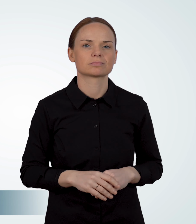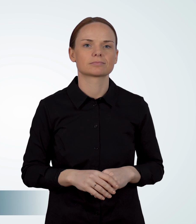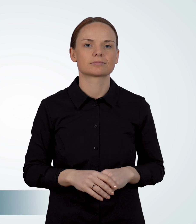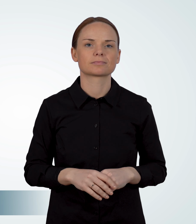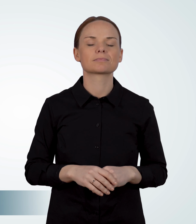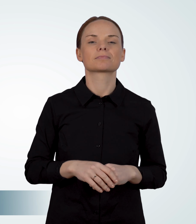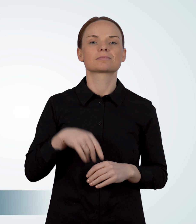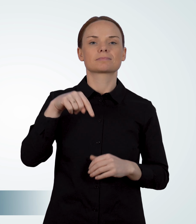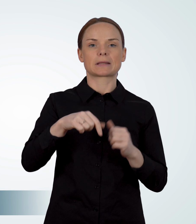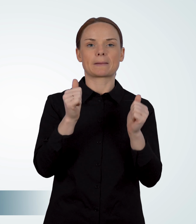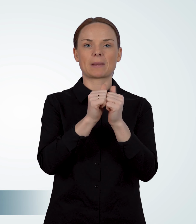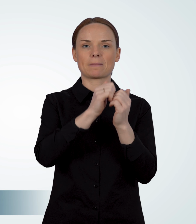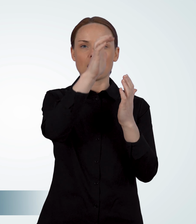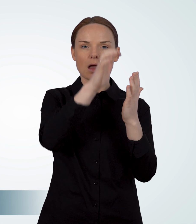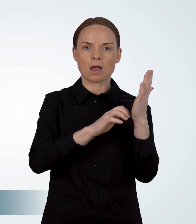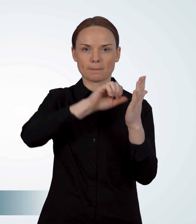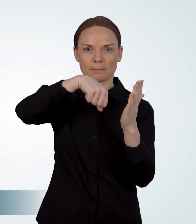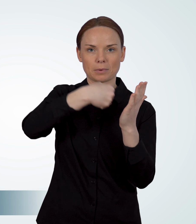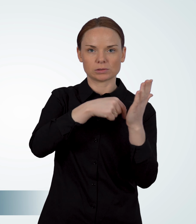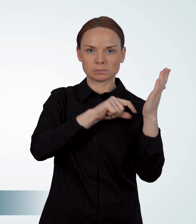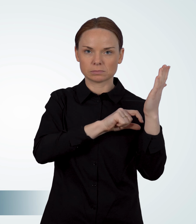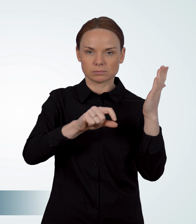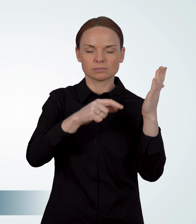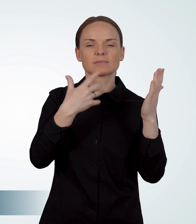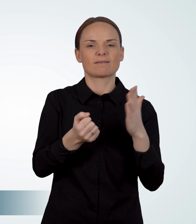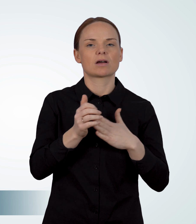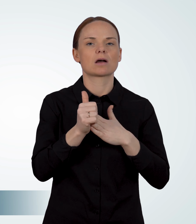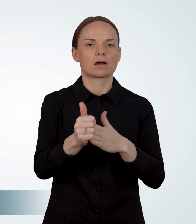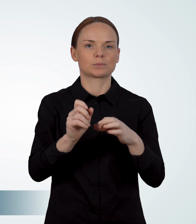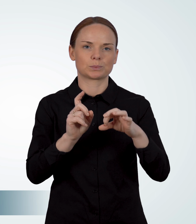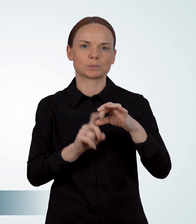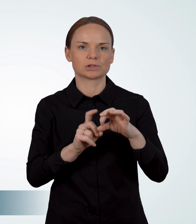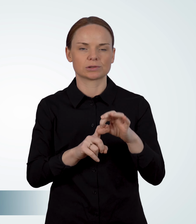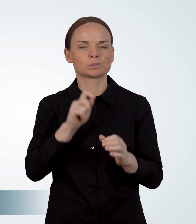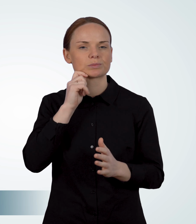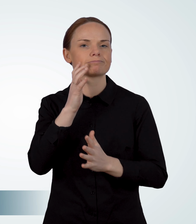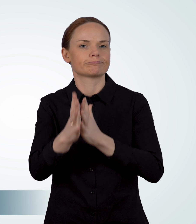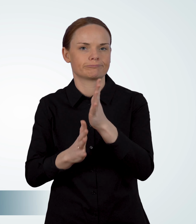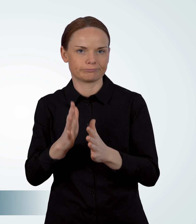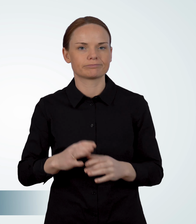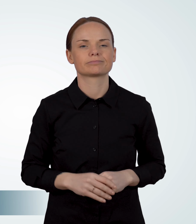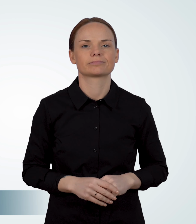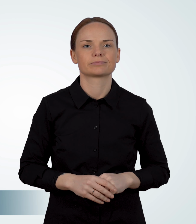The guided questions are at the final page of this Summary issues paper.